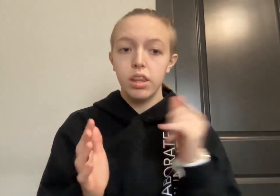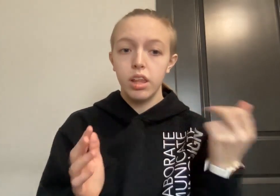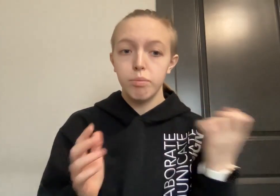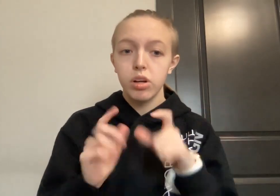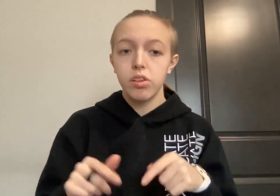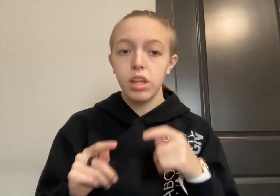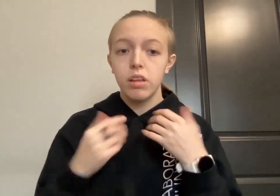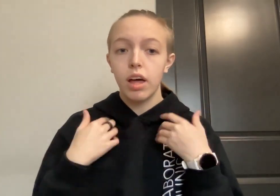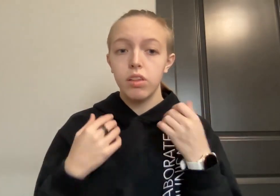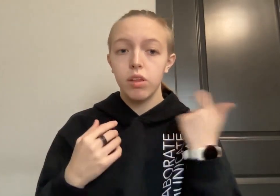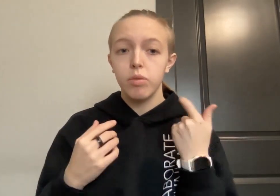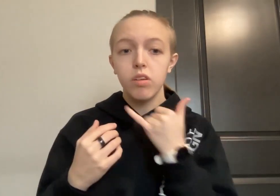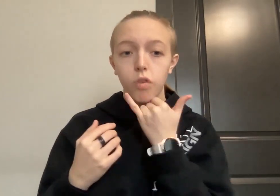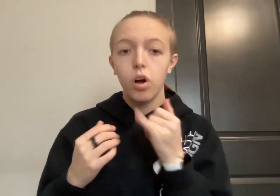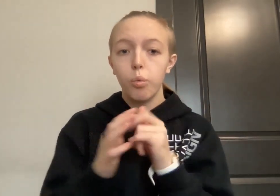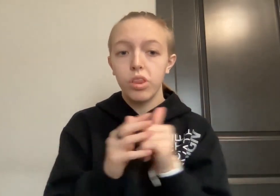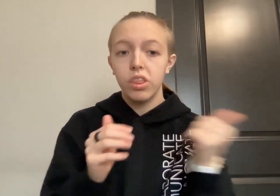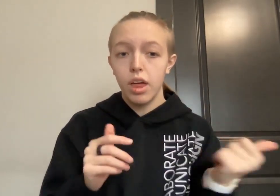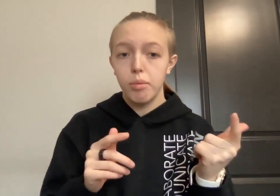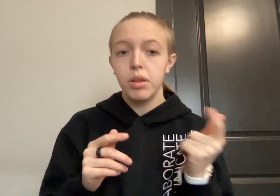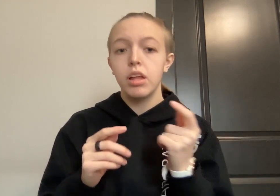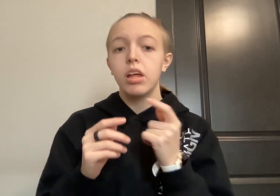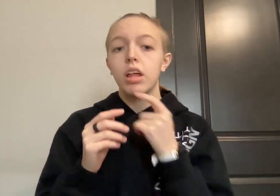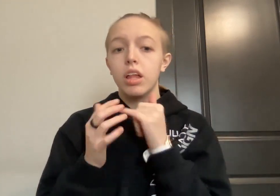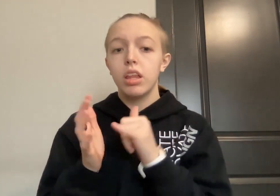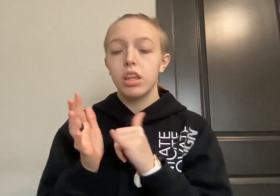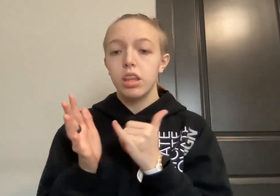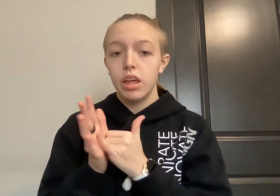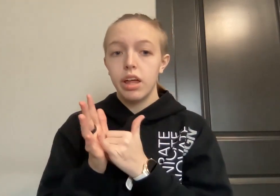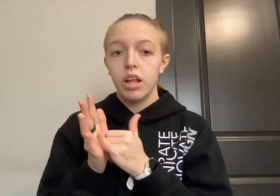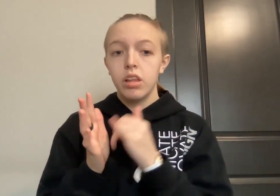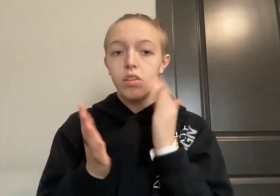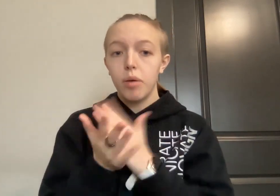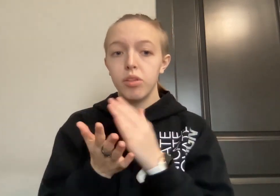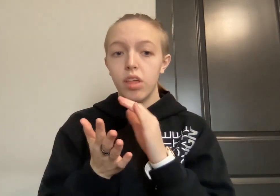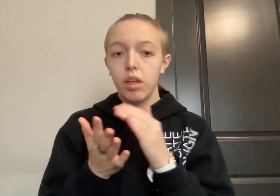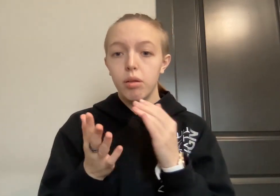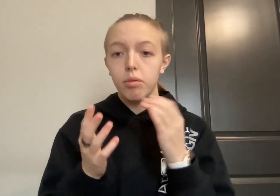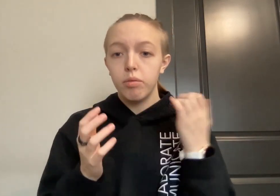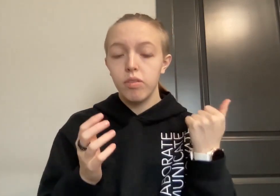the person has something wrong with them that stops them from using